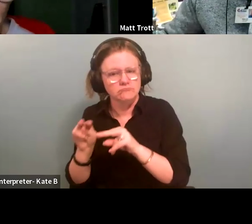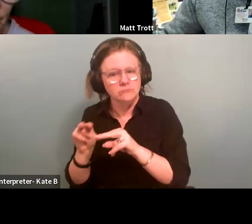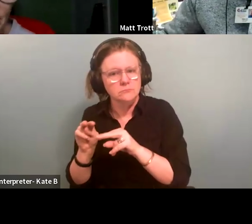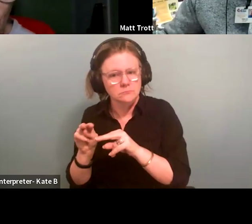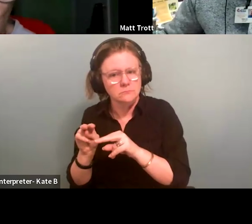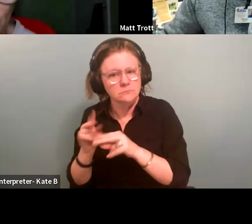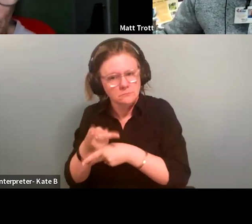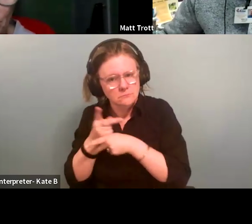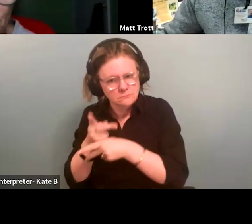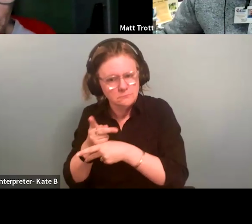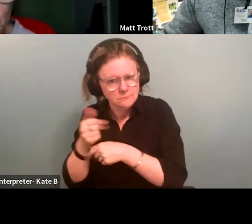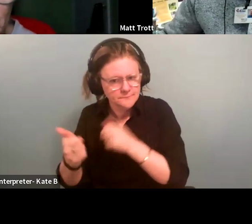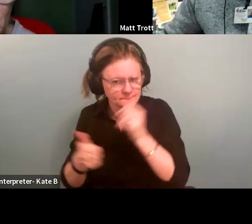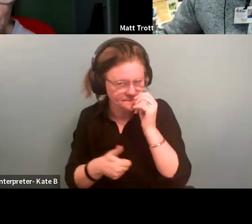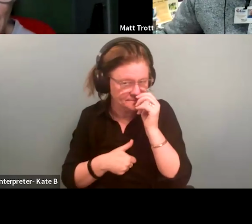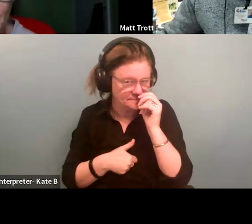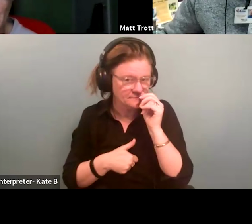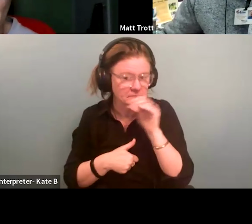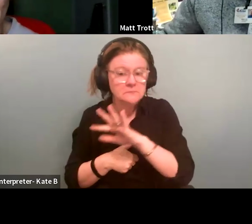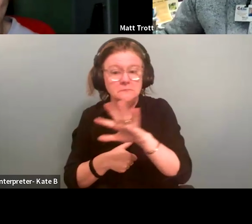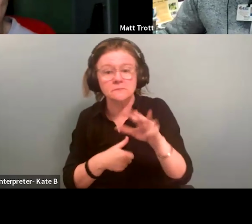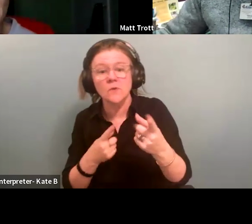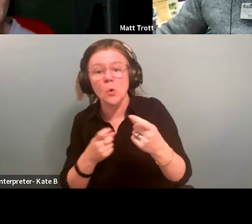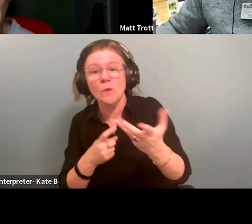living in the Commonwealth. So let me just see if we have any questions.